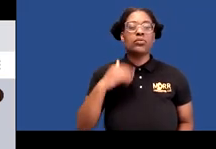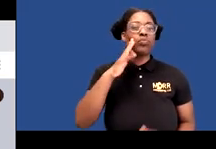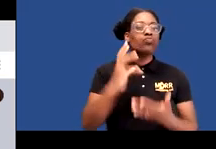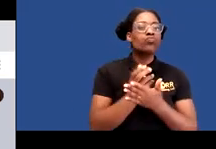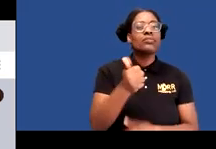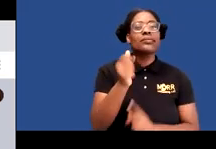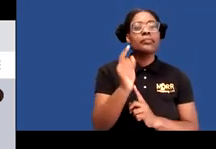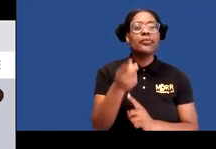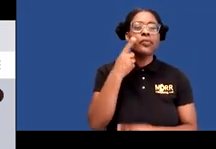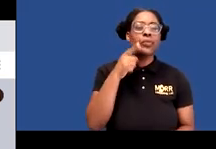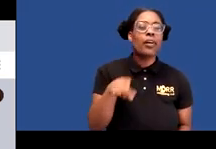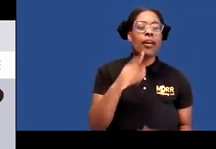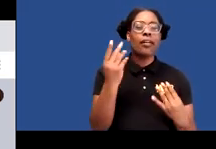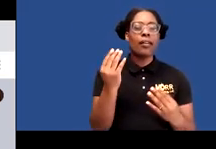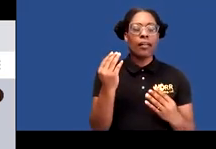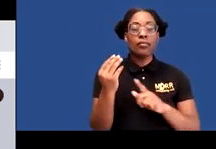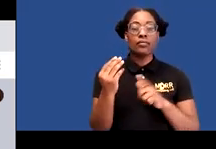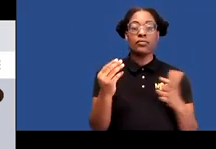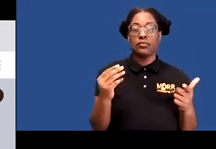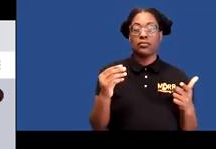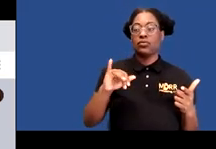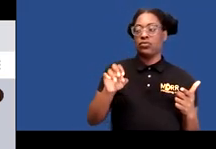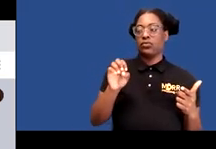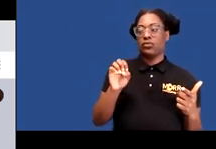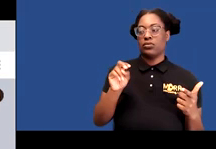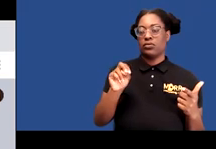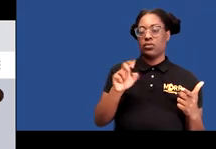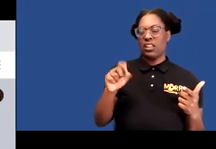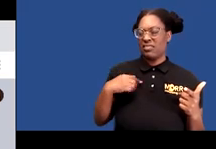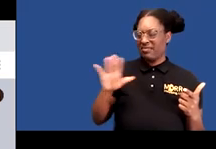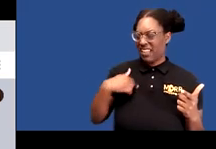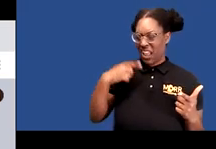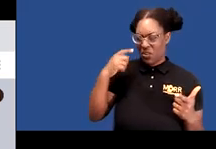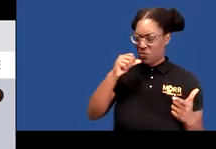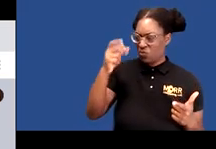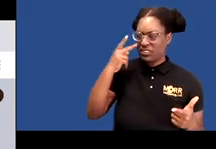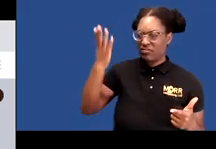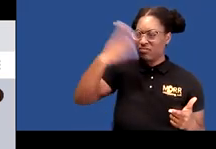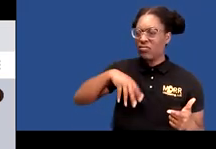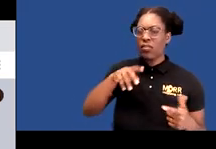[Jenelle, facilitator] Zandra, attendees are saying that they do not see the plus sign underneath the categories,